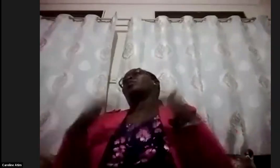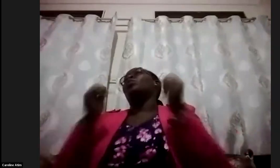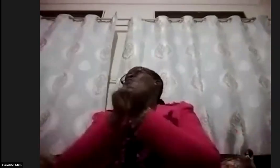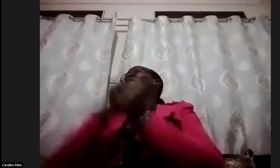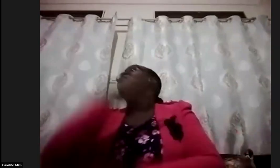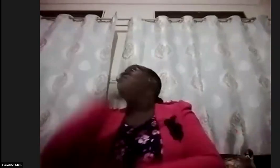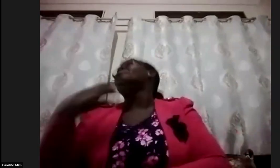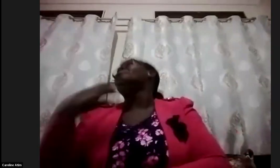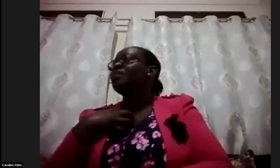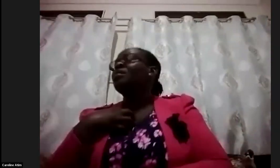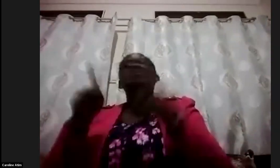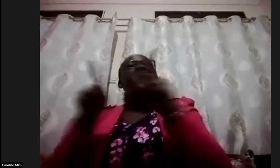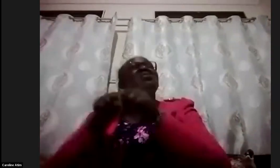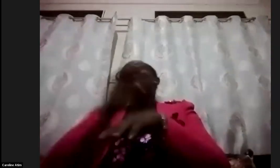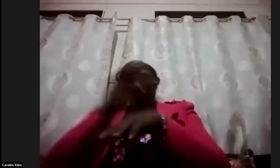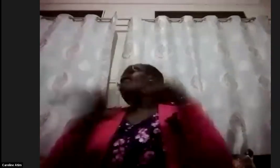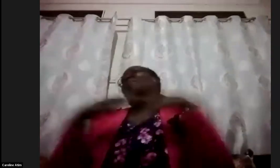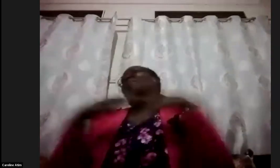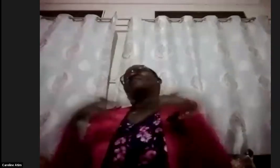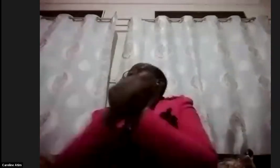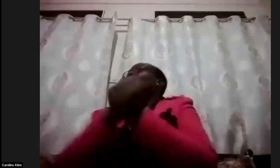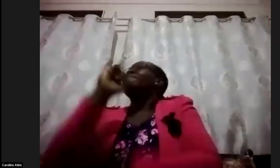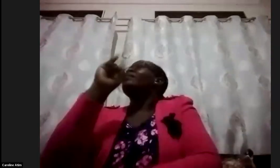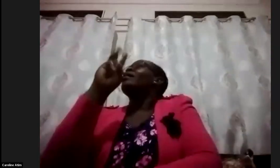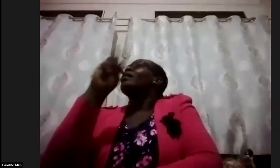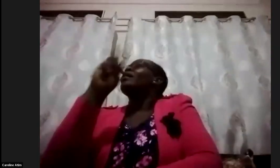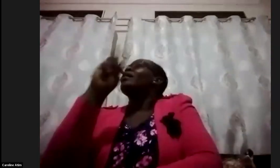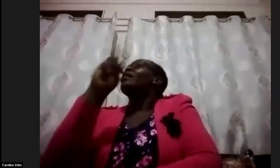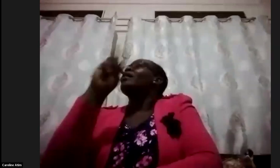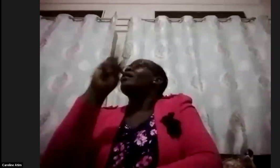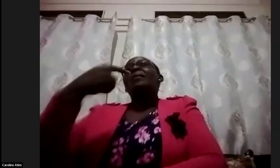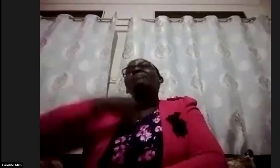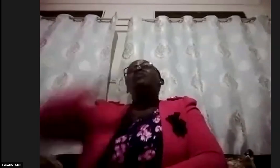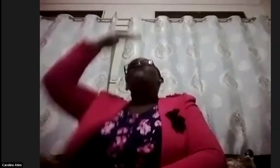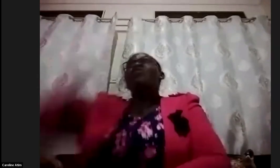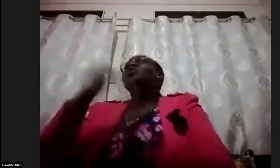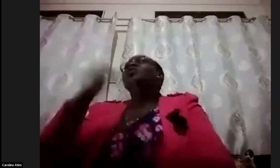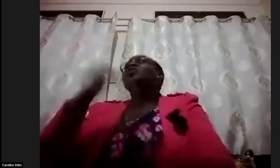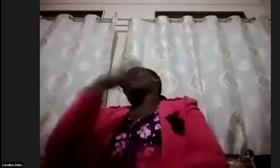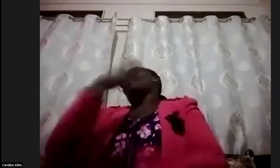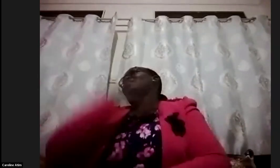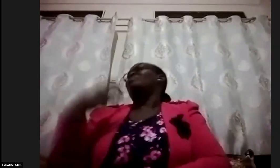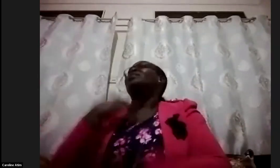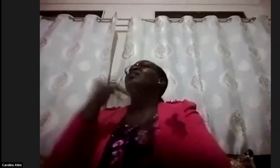never had that fear. I never felt threatened with the army. I had to face them.